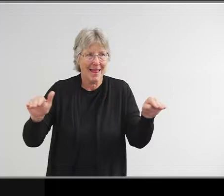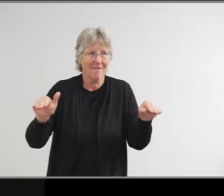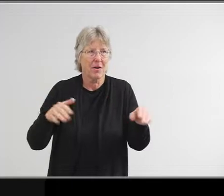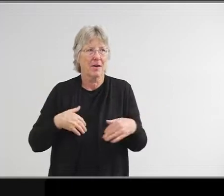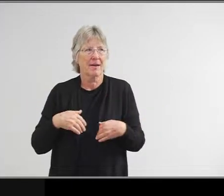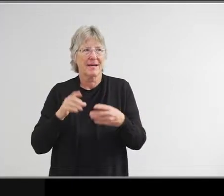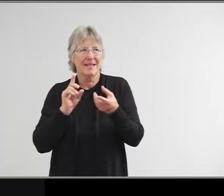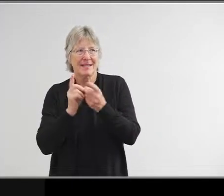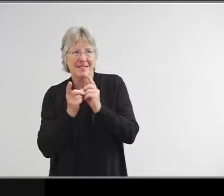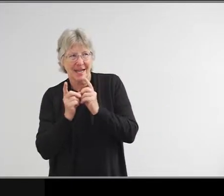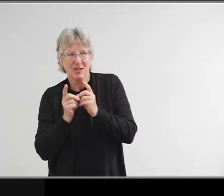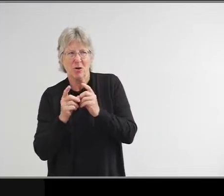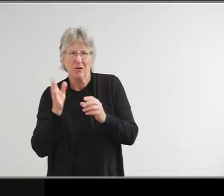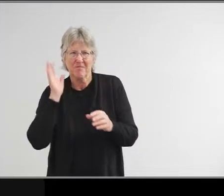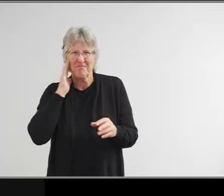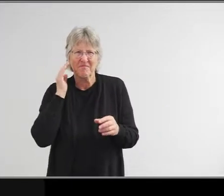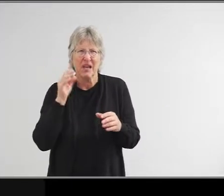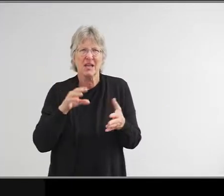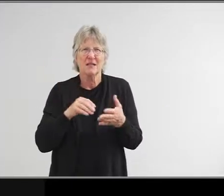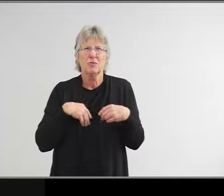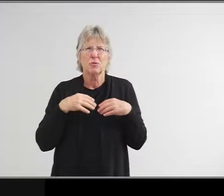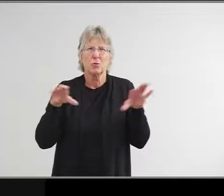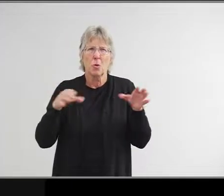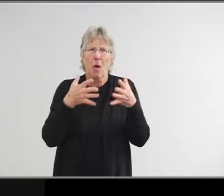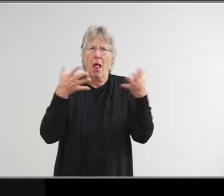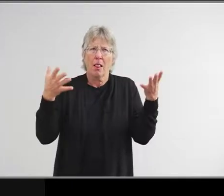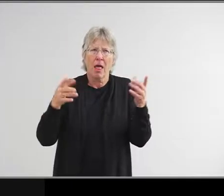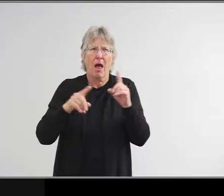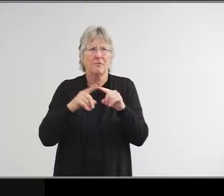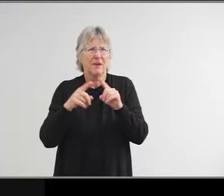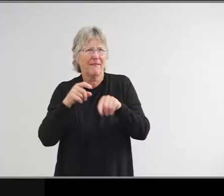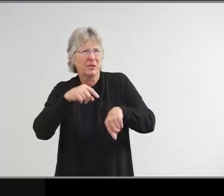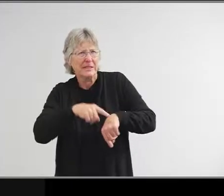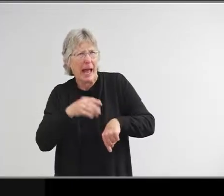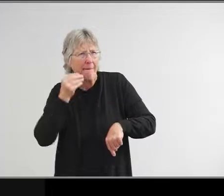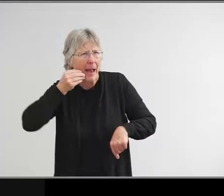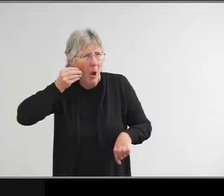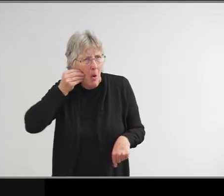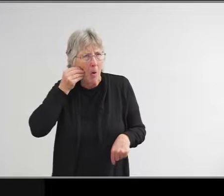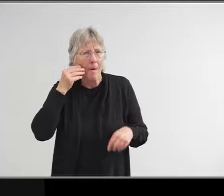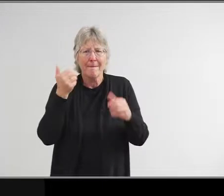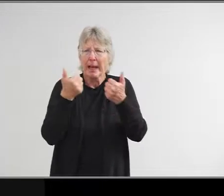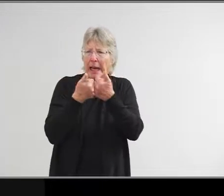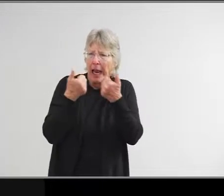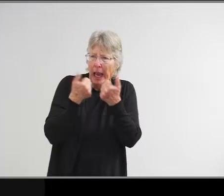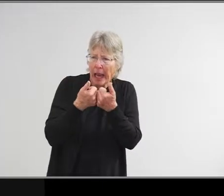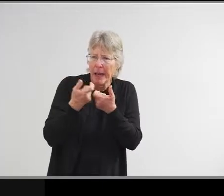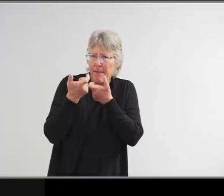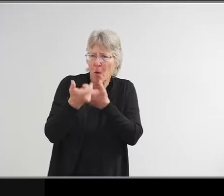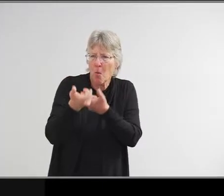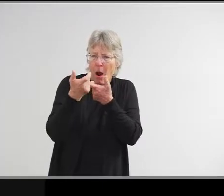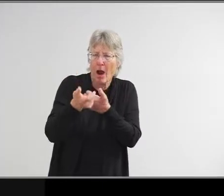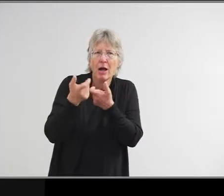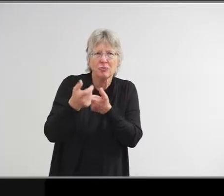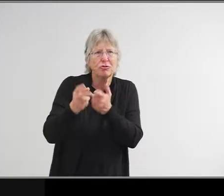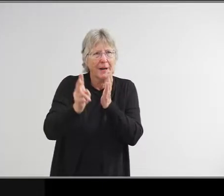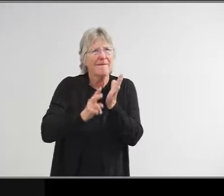they spend a considerable amount of times playing time at home, playing games, watching videos and seeking information online.